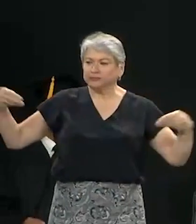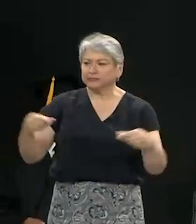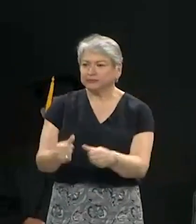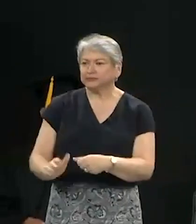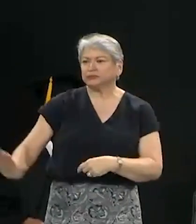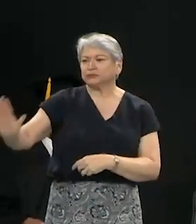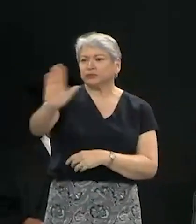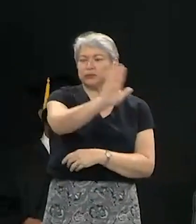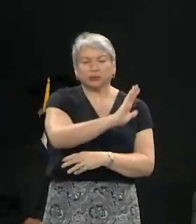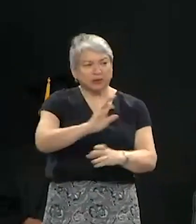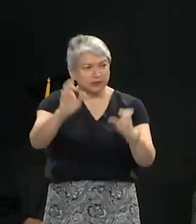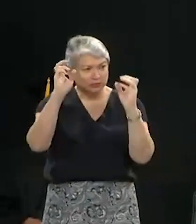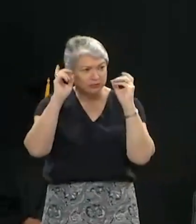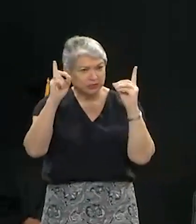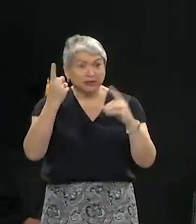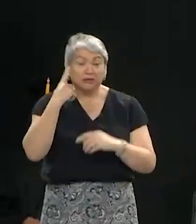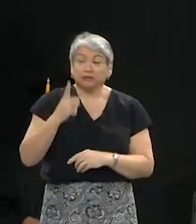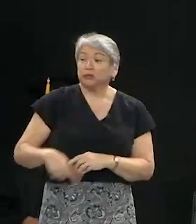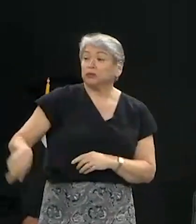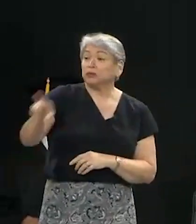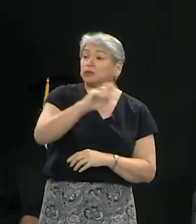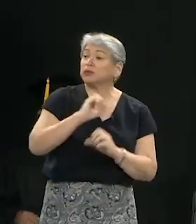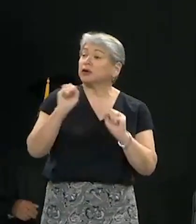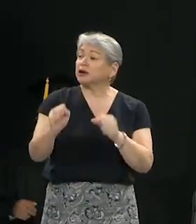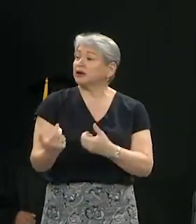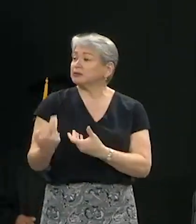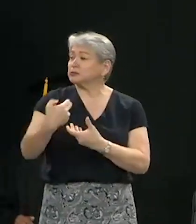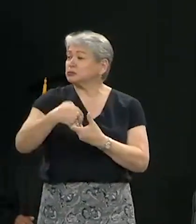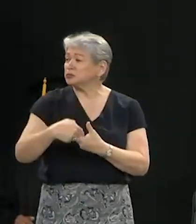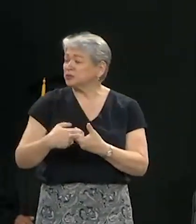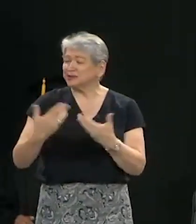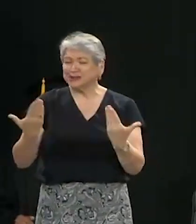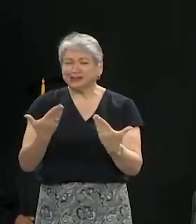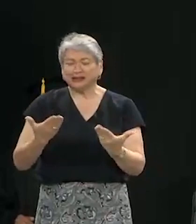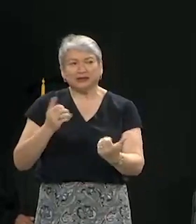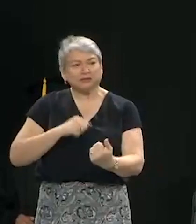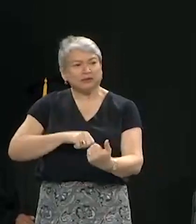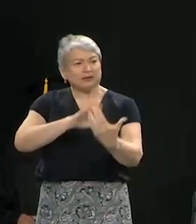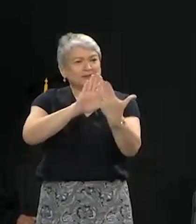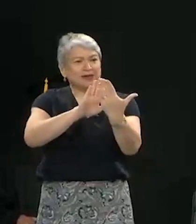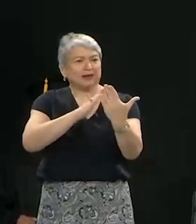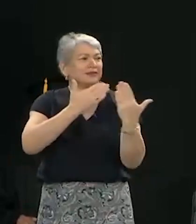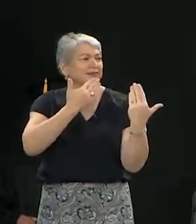For those of you who were able to join us in person, thank you for being here.